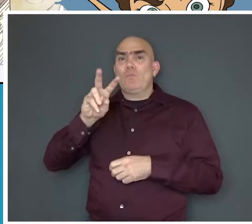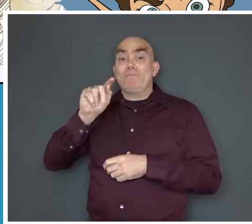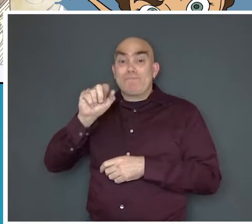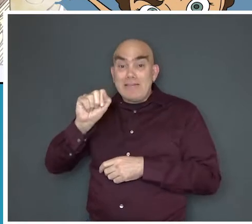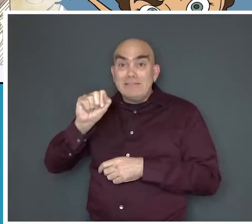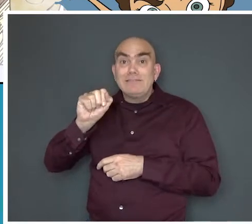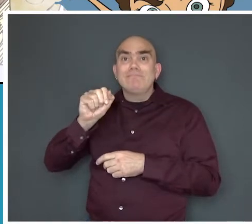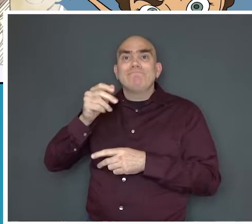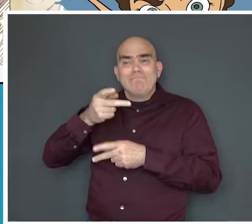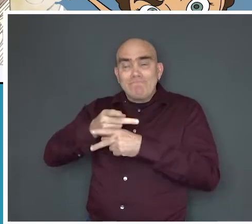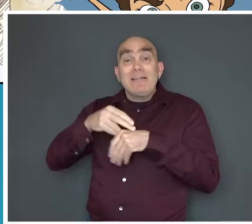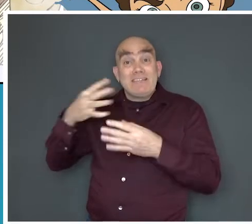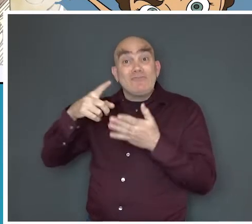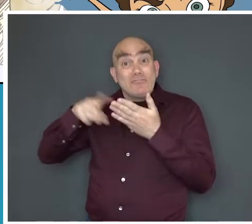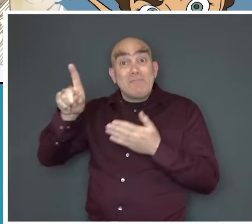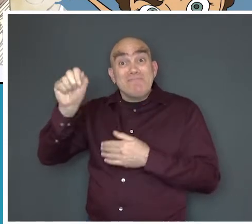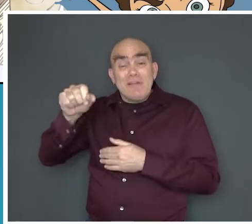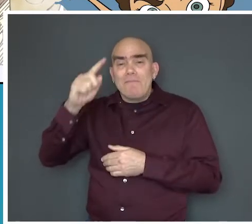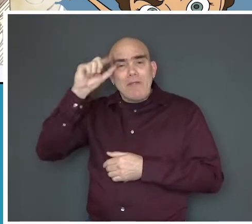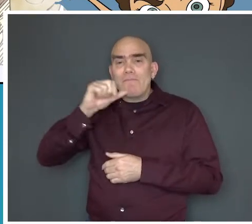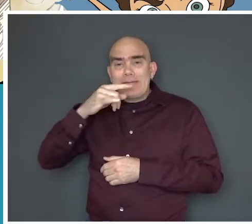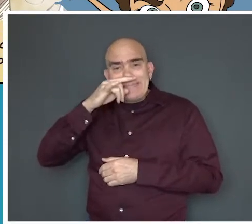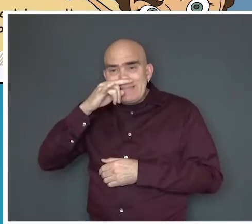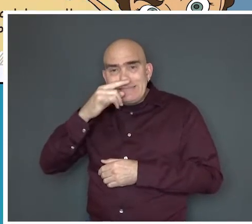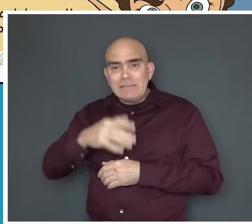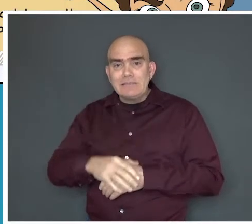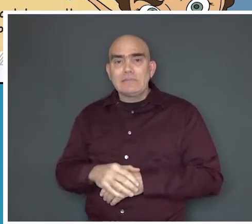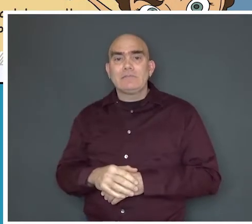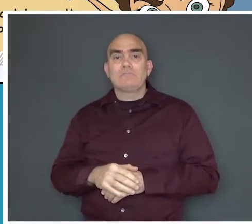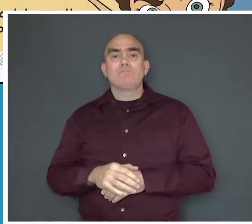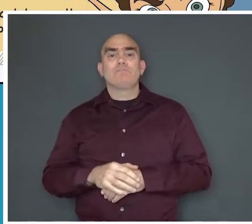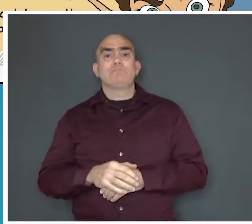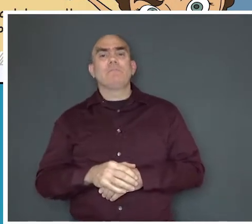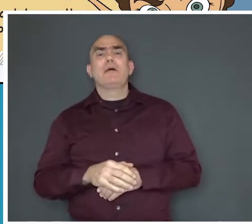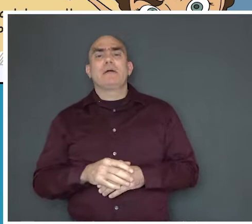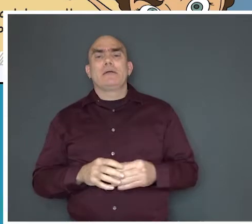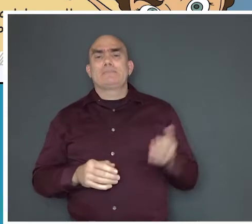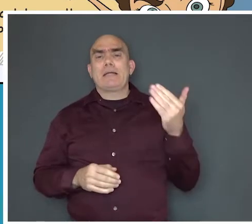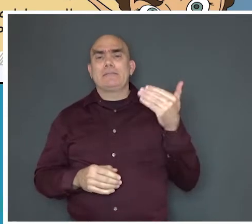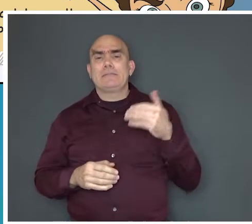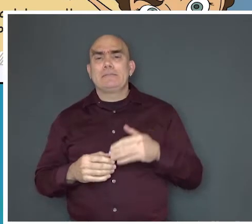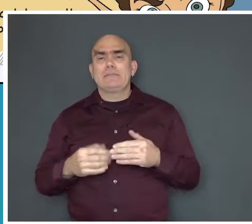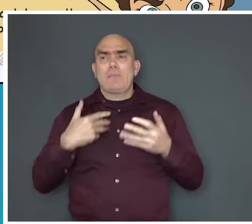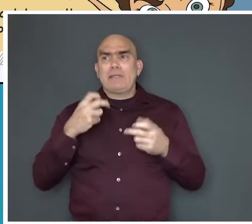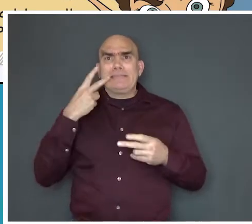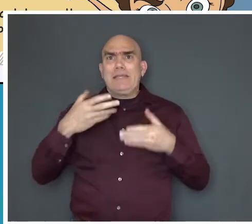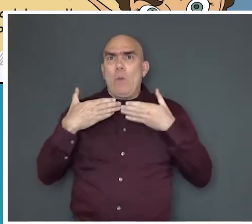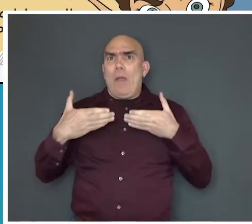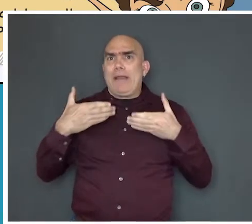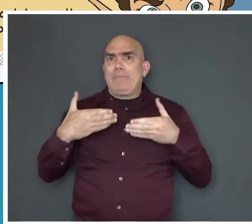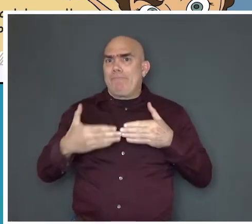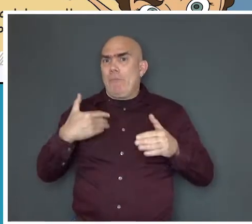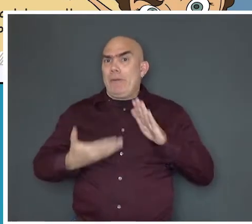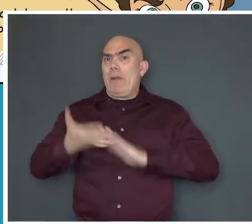They do give checkups, just not to kids. [Annie] Come on, I wanna see the orangutans before we go.